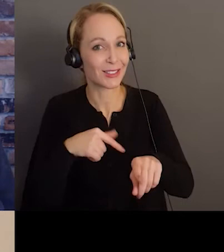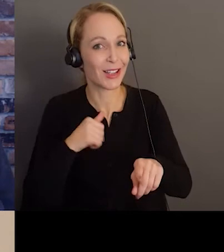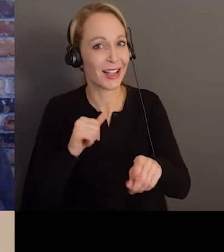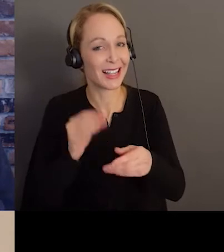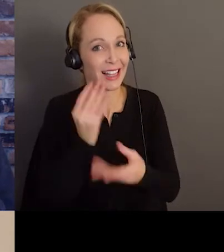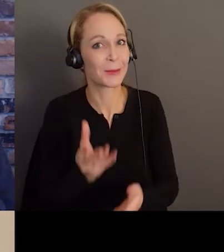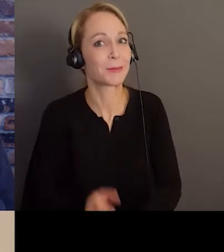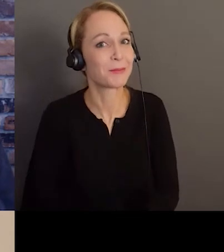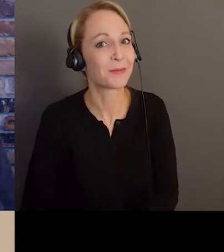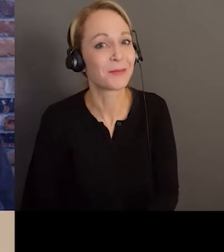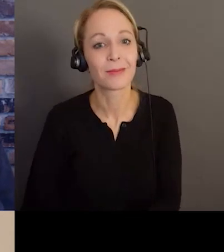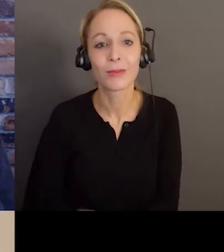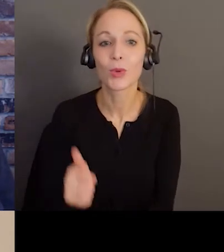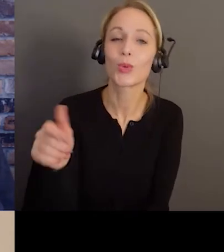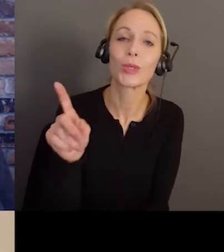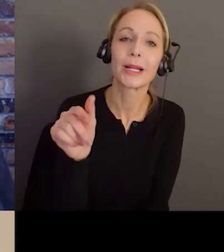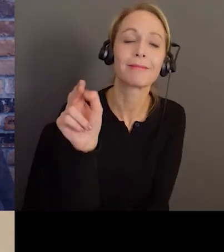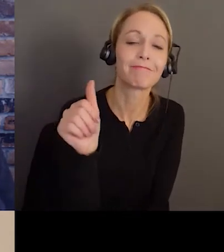BEST I CAN SAY.